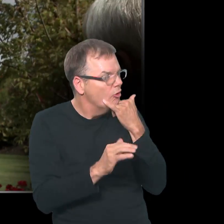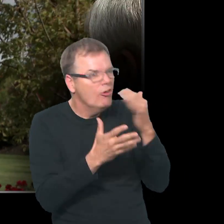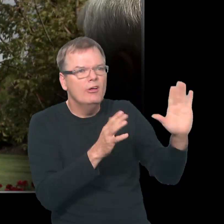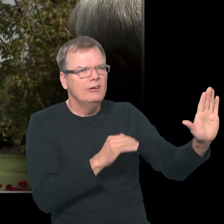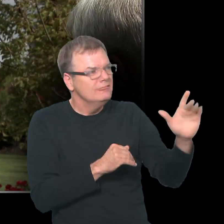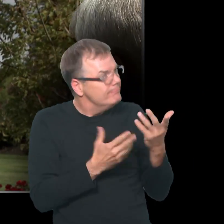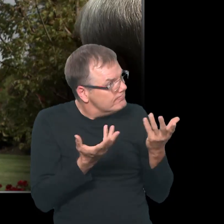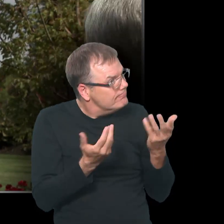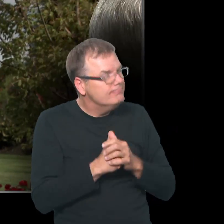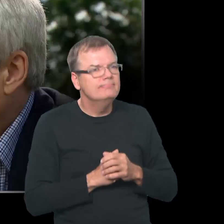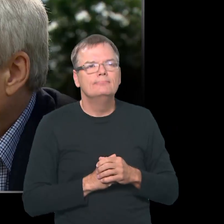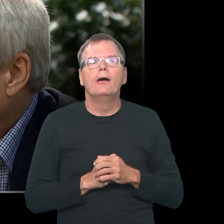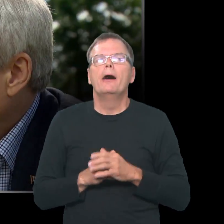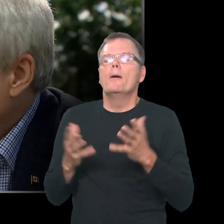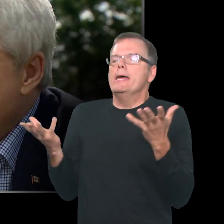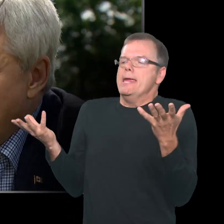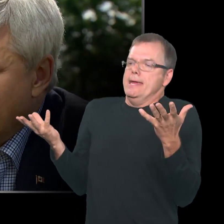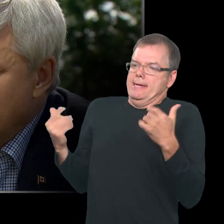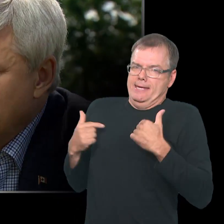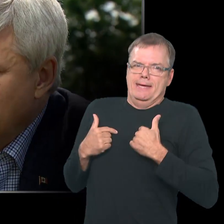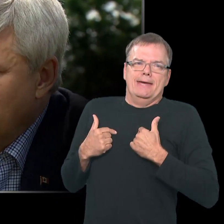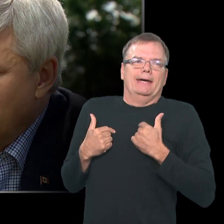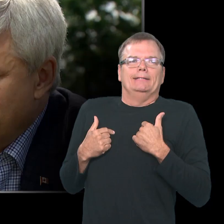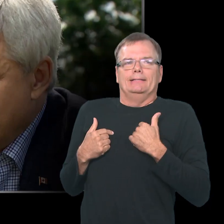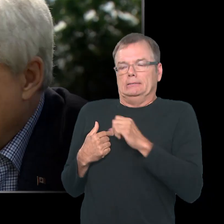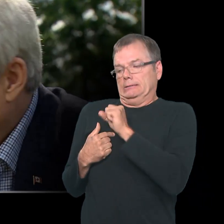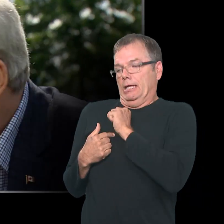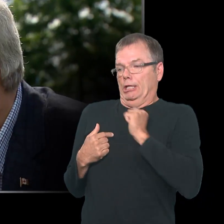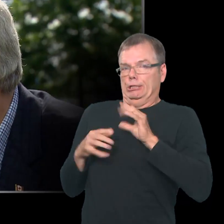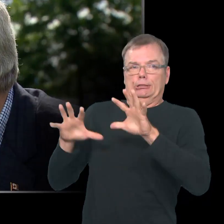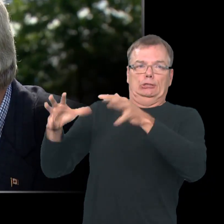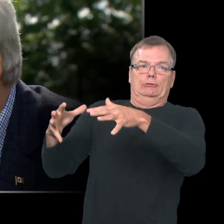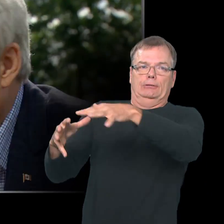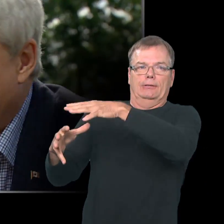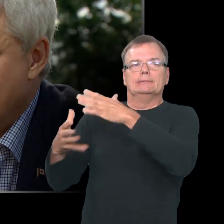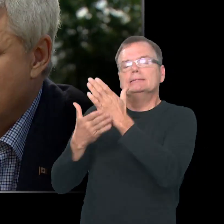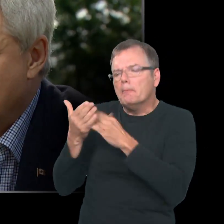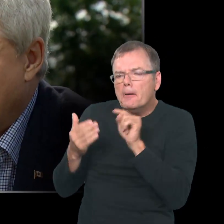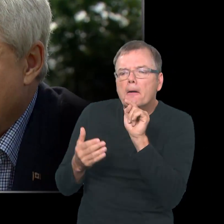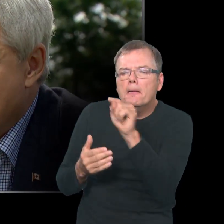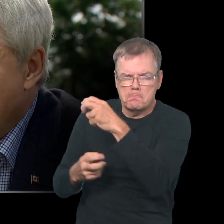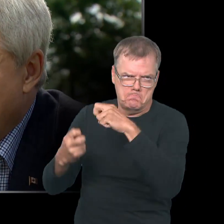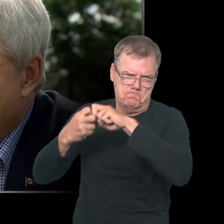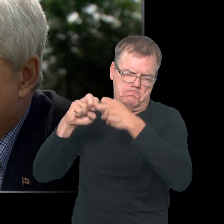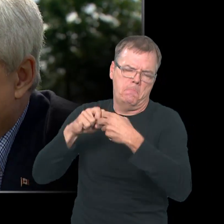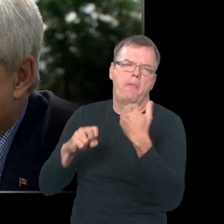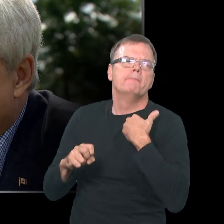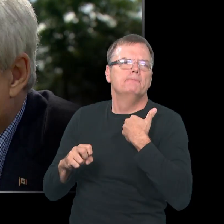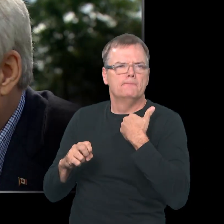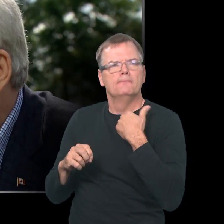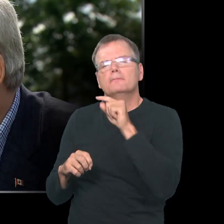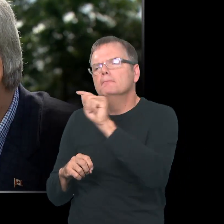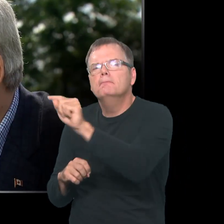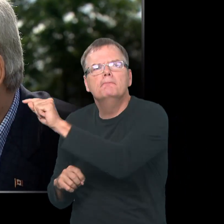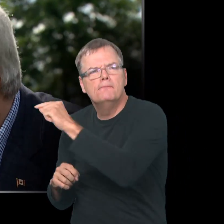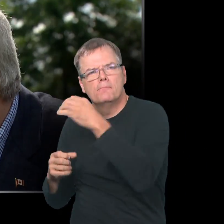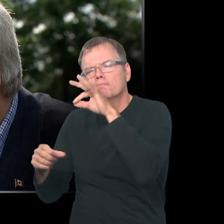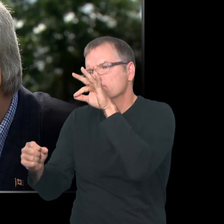Does that reflect on your judgement, seeing as you appointed these people? Well, look, I think in the Senate, we've had a problem with a range of senators